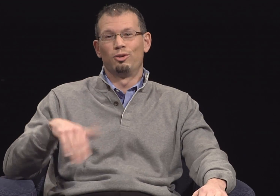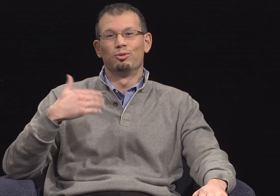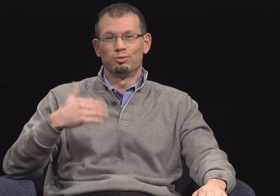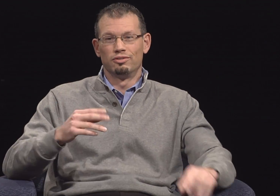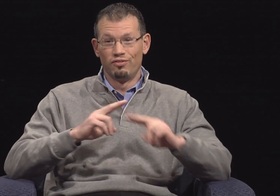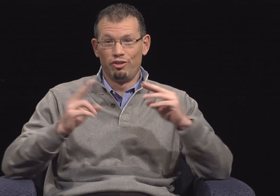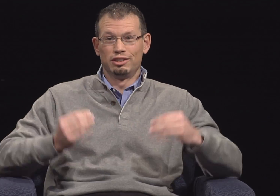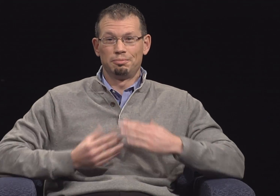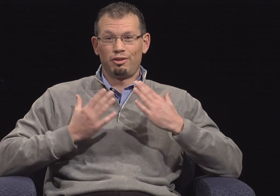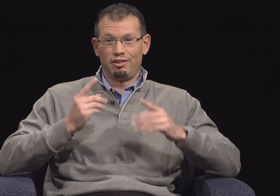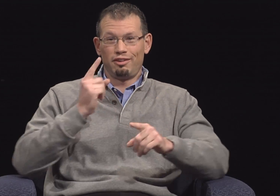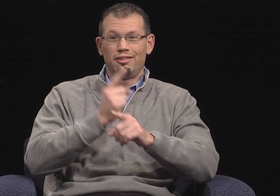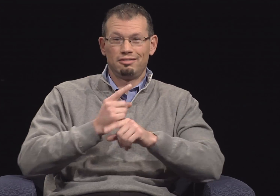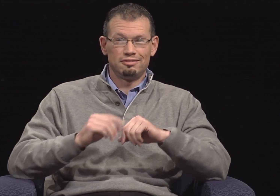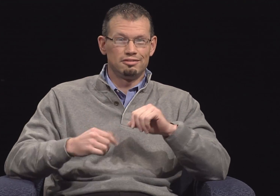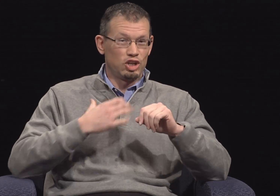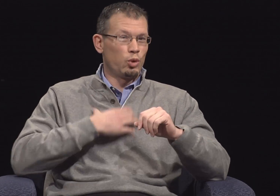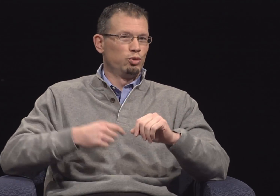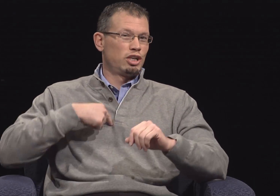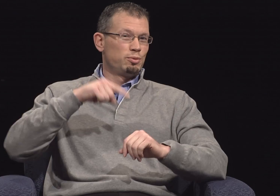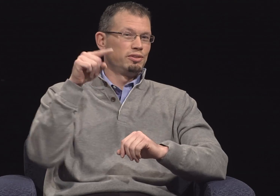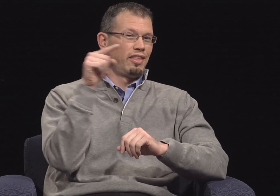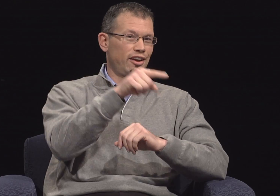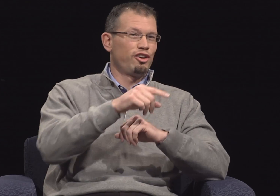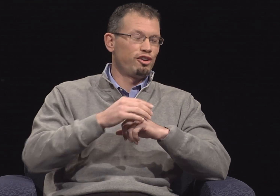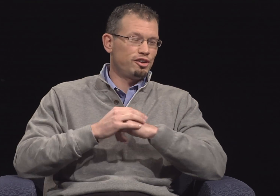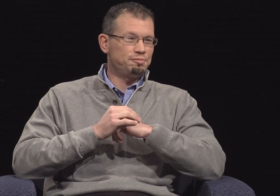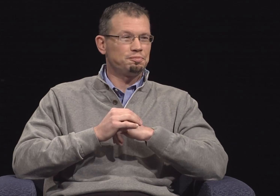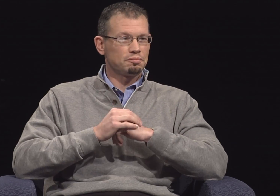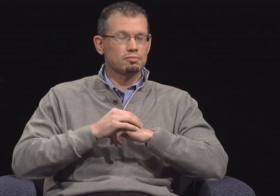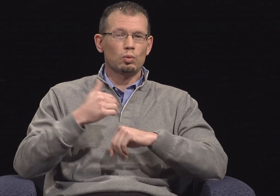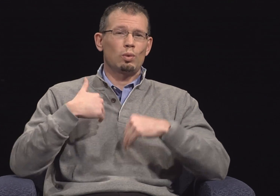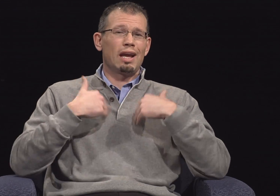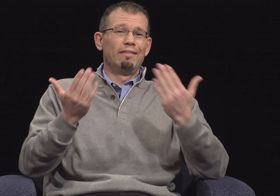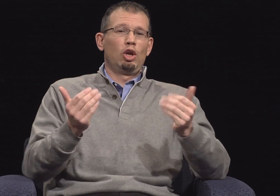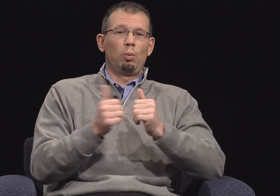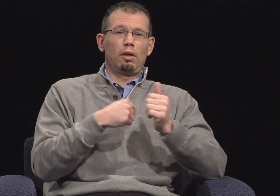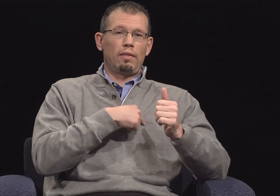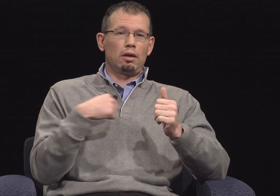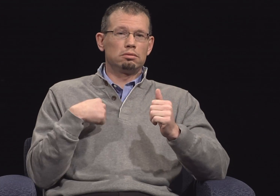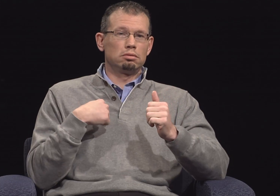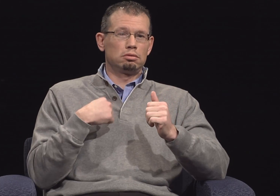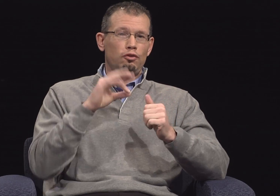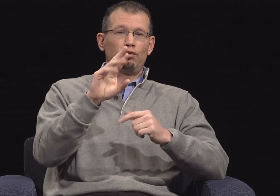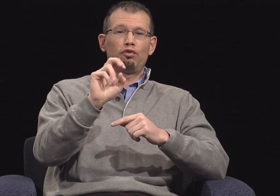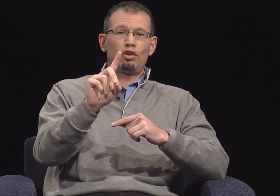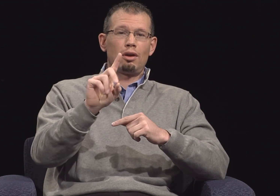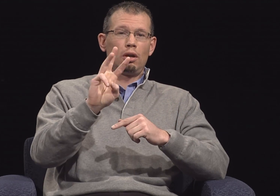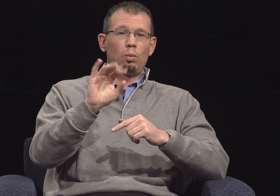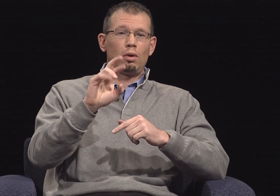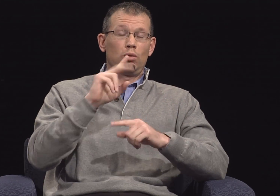That was very inspiring, wasn't it? I wish I could have been there. We have with us have Fred Weiner,